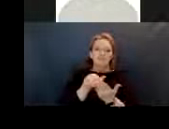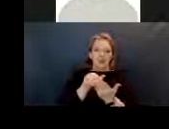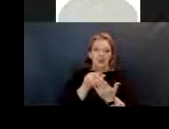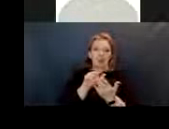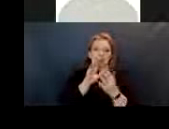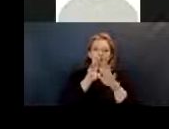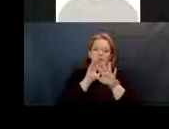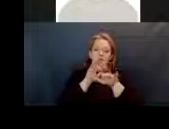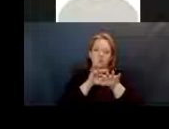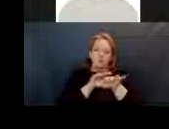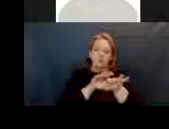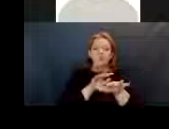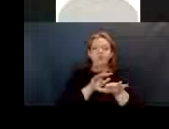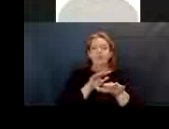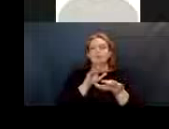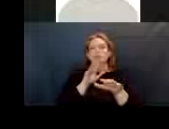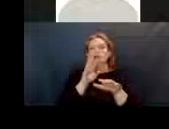Rivers and lakes this far north in Mississippi.